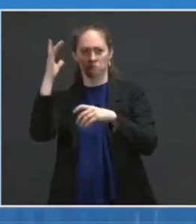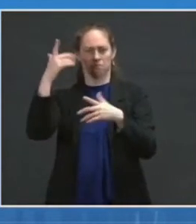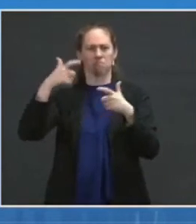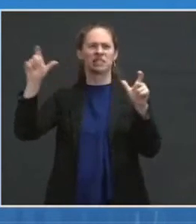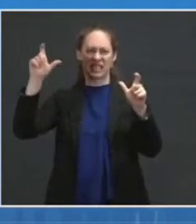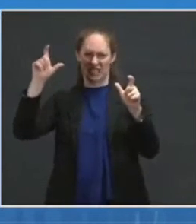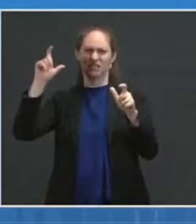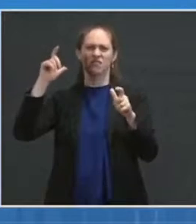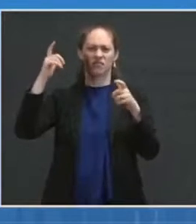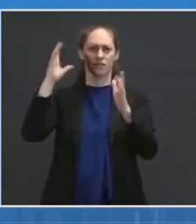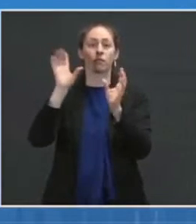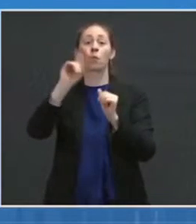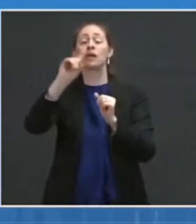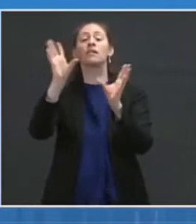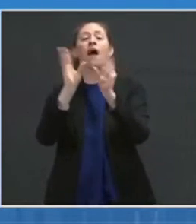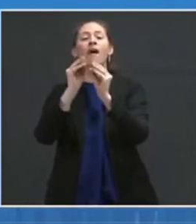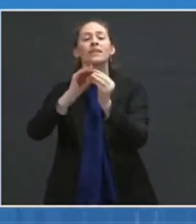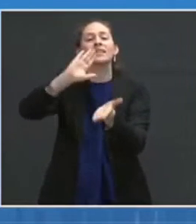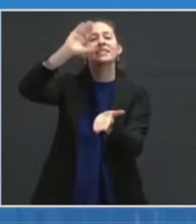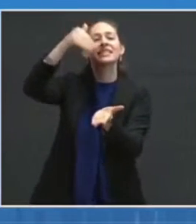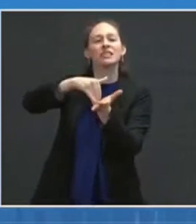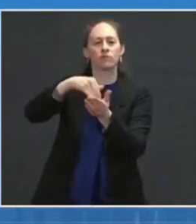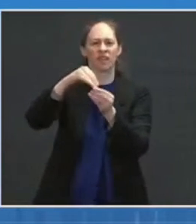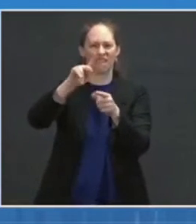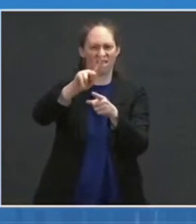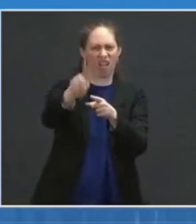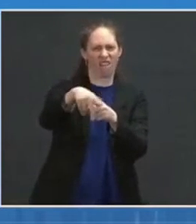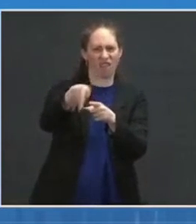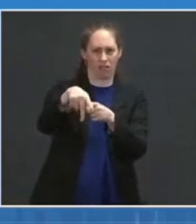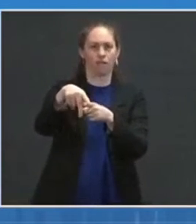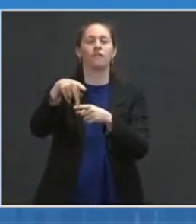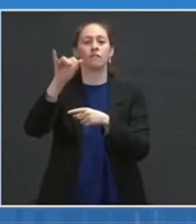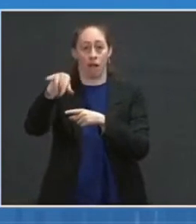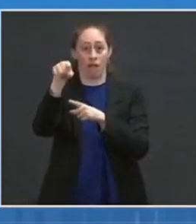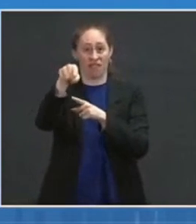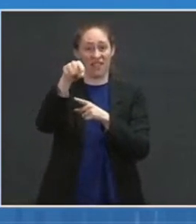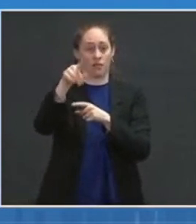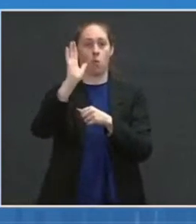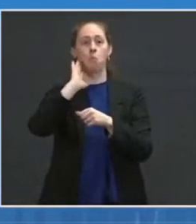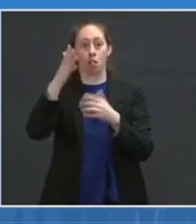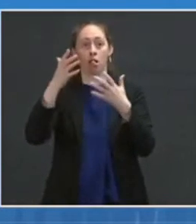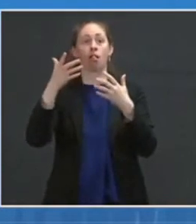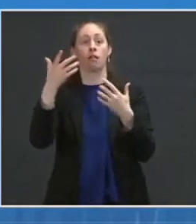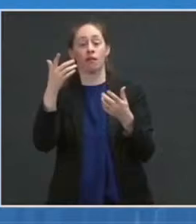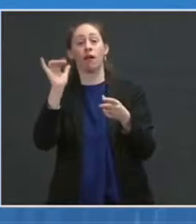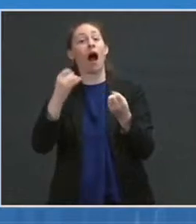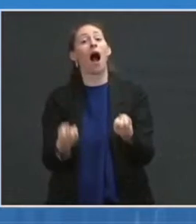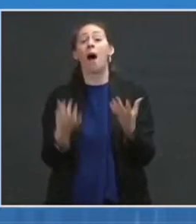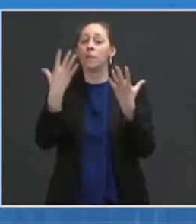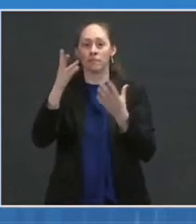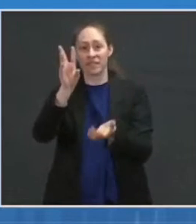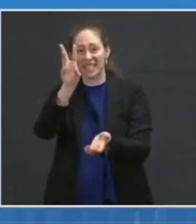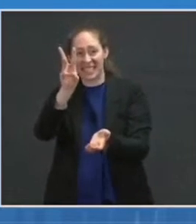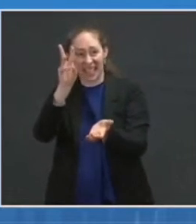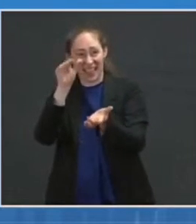ANNOUNCING A MAJOR NEW COMMUNITY VACCINATION CENTER AT THE PENNSYLVANIA CONVENTION CENTER IN PHILADELPHIA.